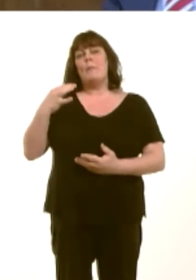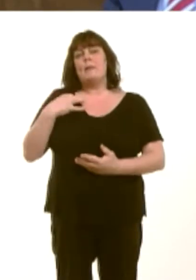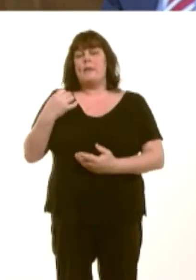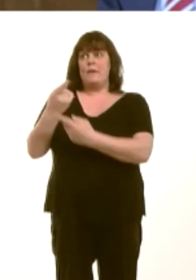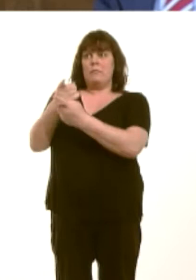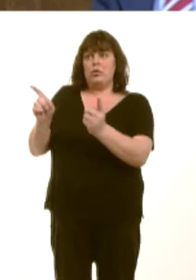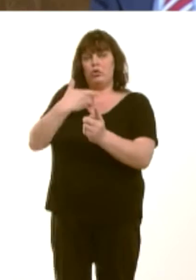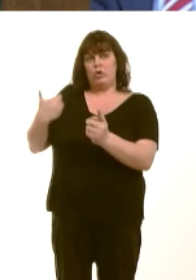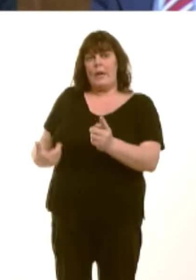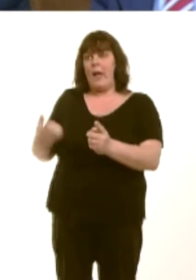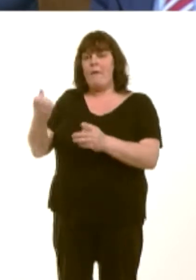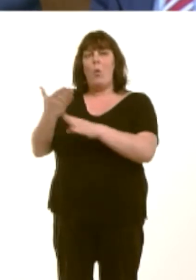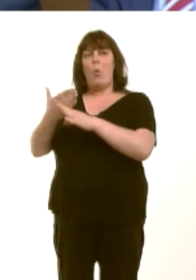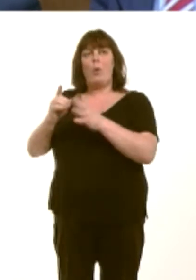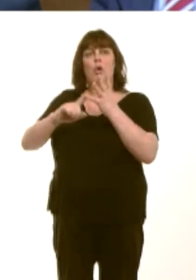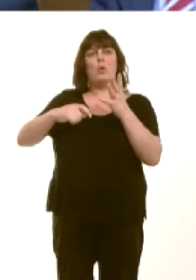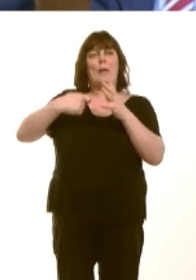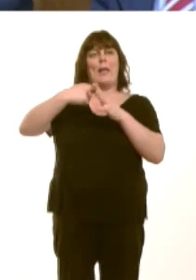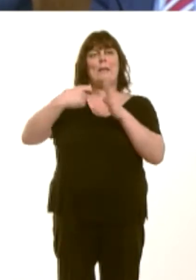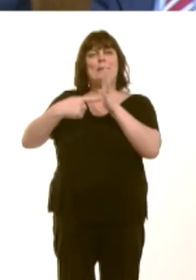with UK Trade and Investment, as Members would expect.